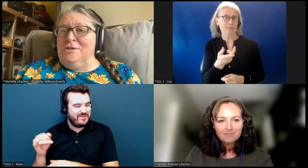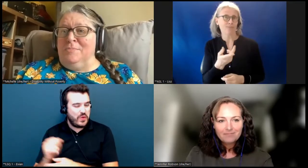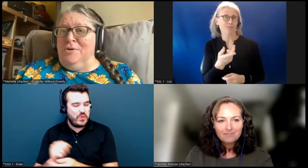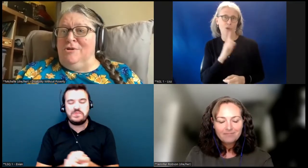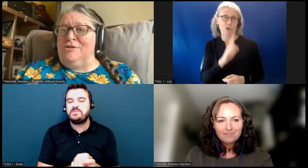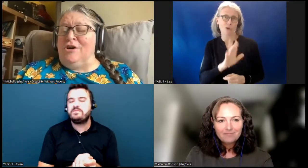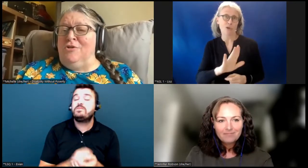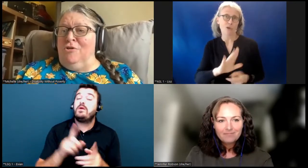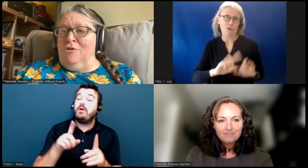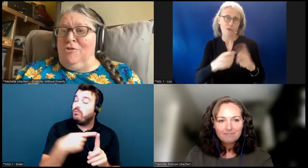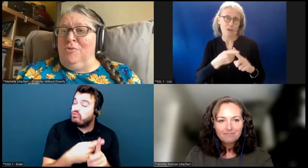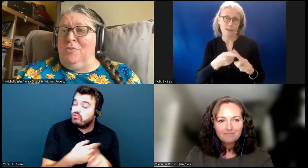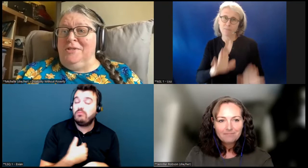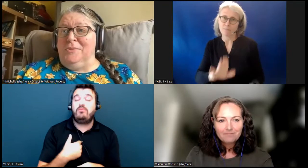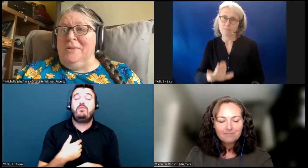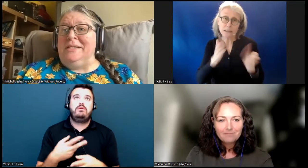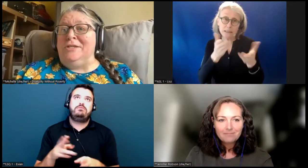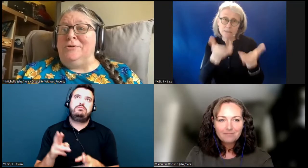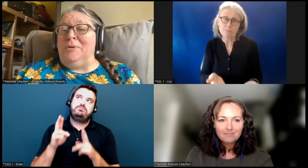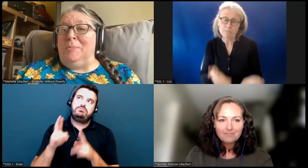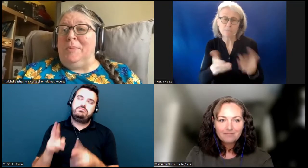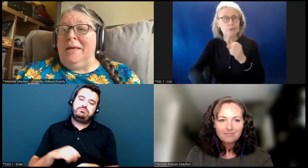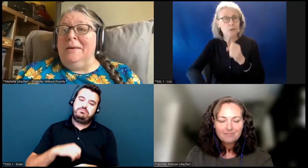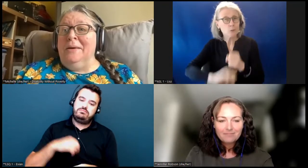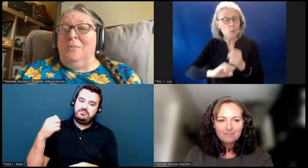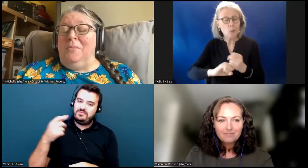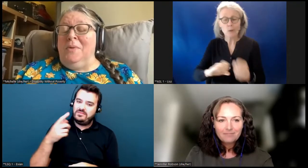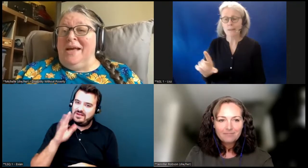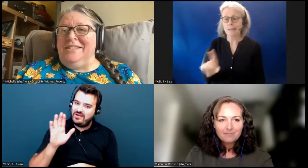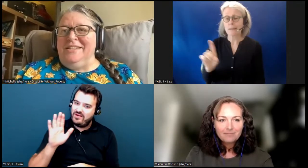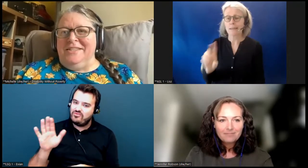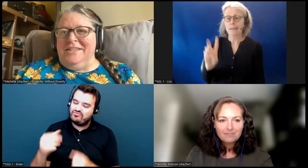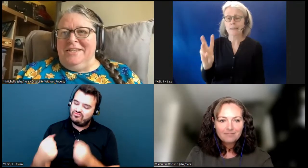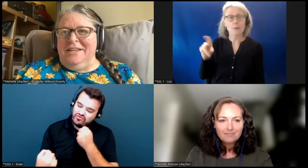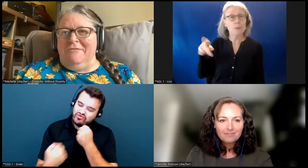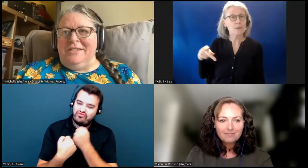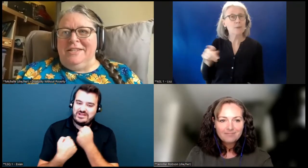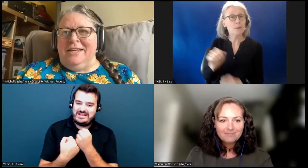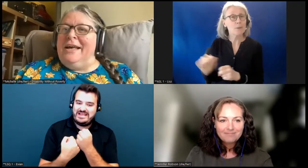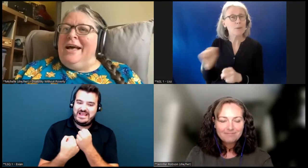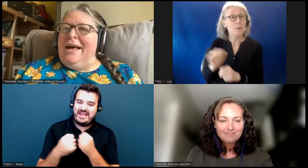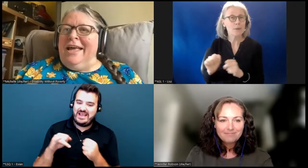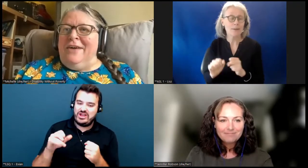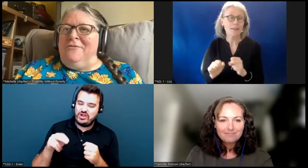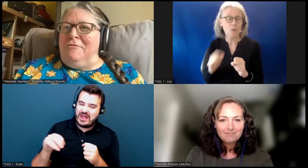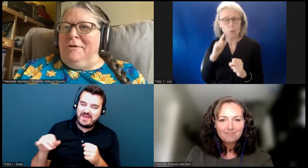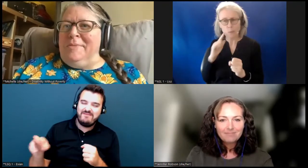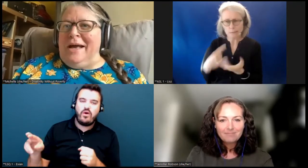SUPPORT ON ALL THAT WE DO AT DWP WHEN WE GET INTO THE NITTY-GRITTY. I HAVE A GROUP THAT